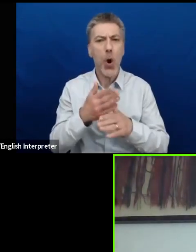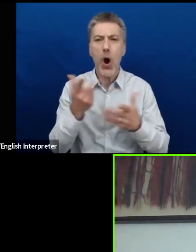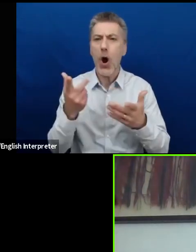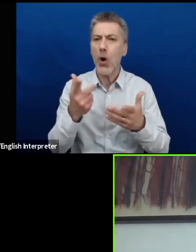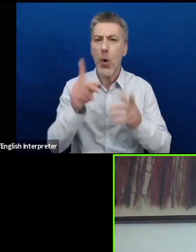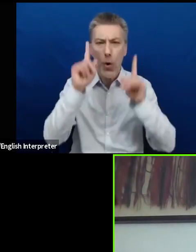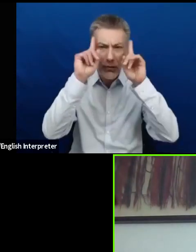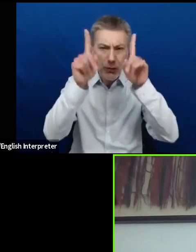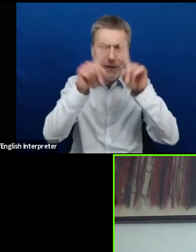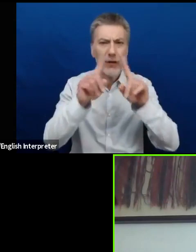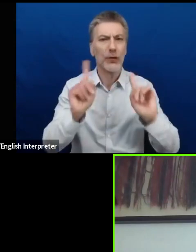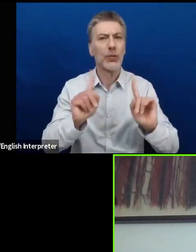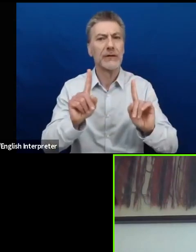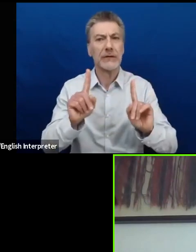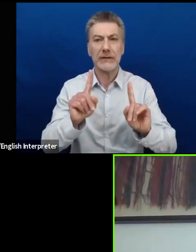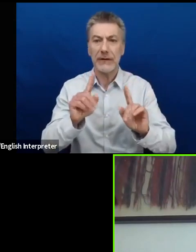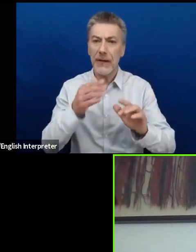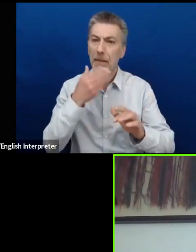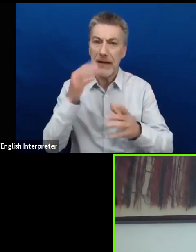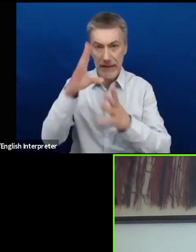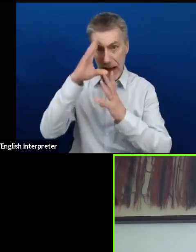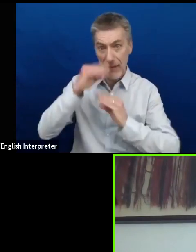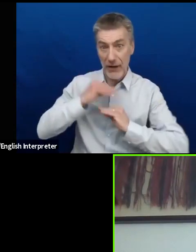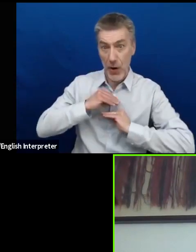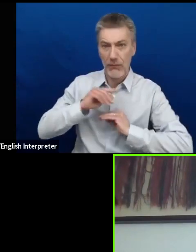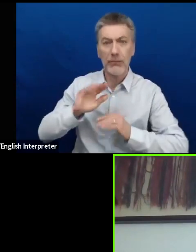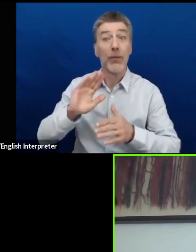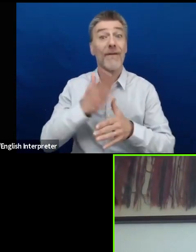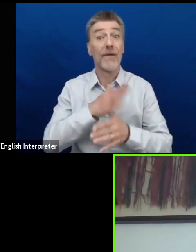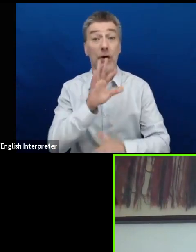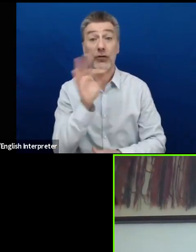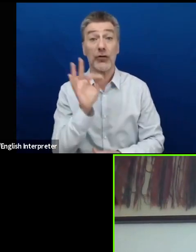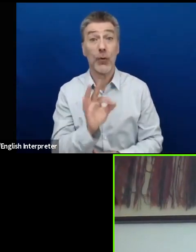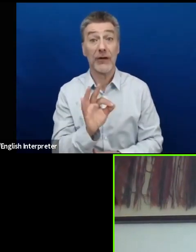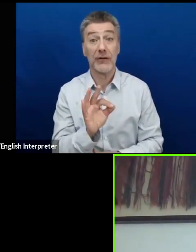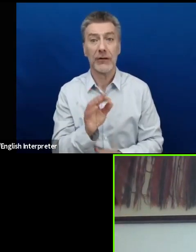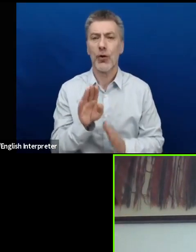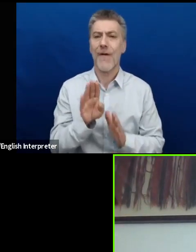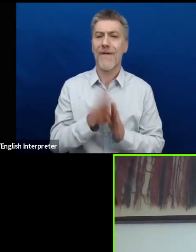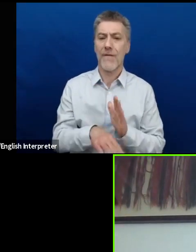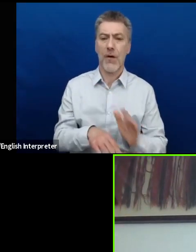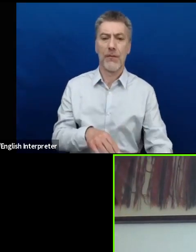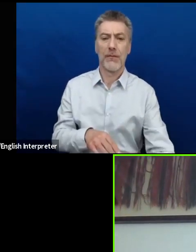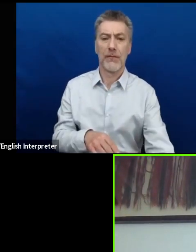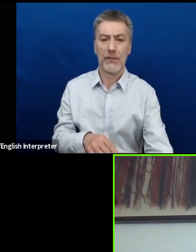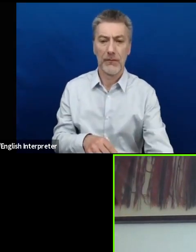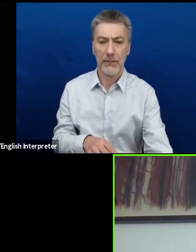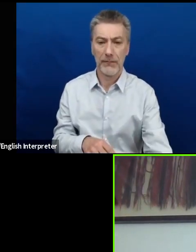Please type your brief questions in to the Q&A box